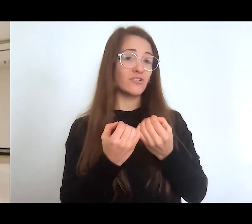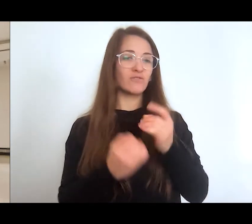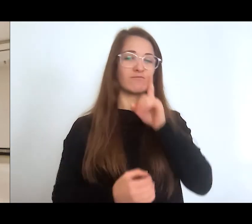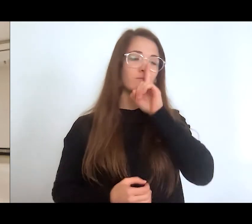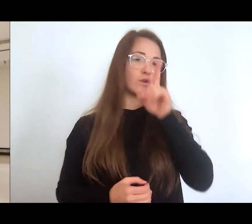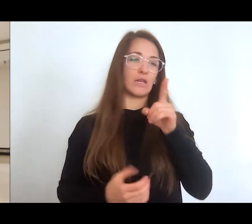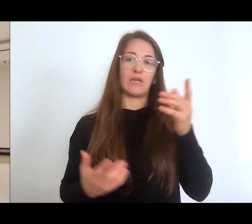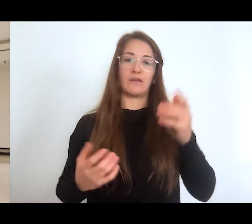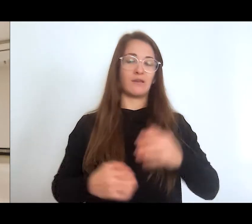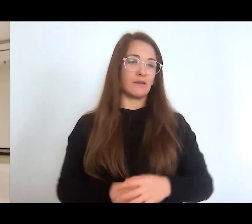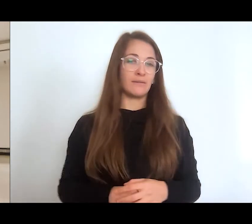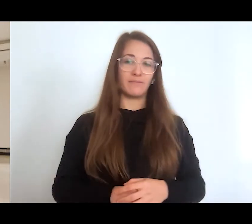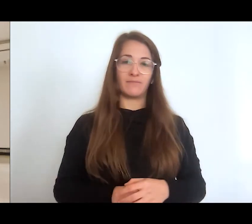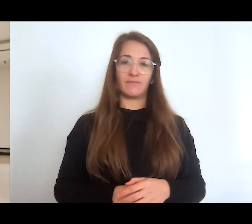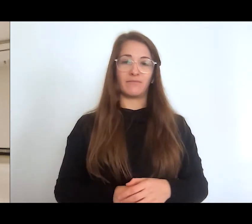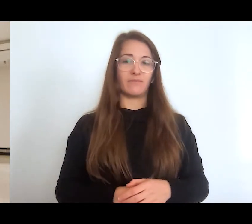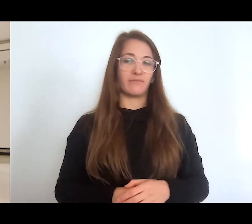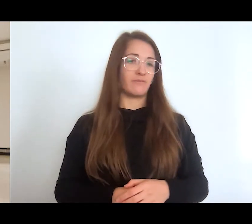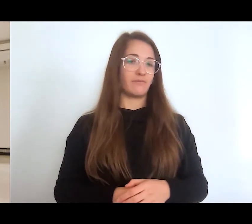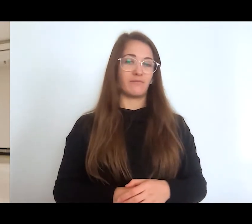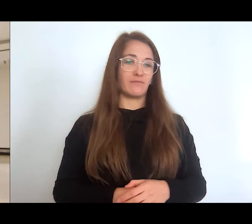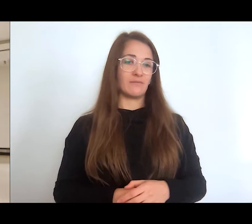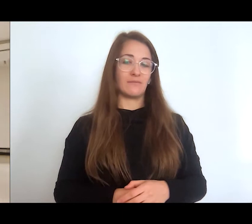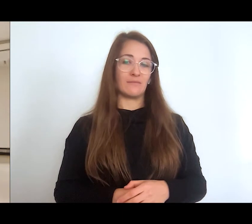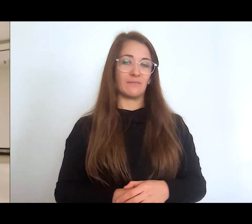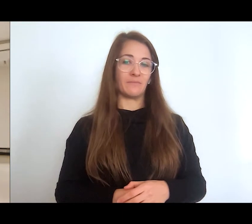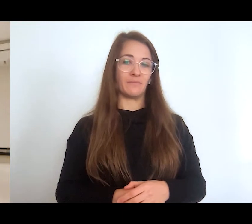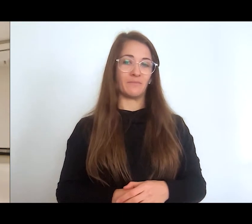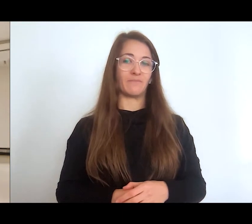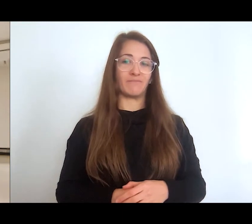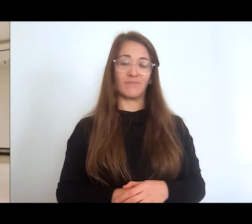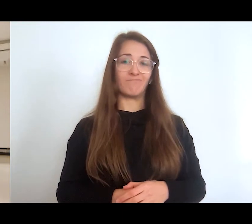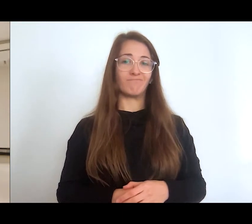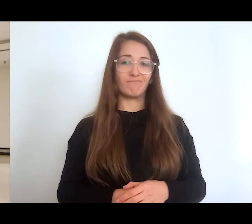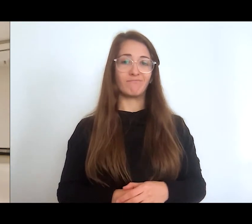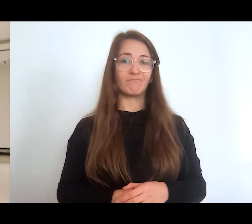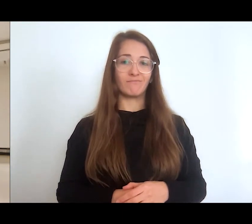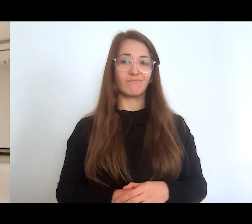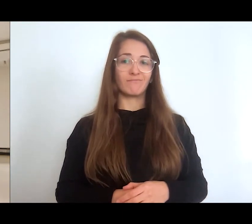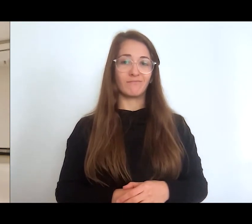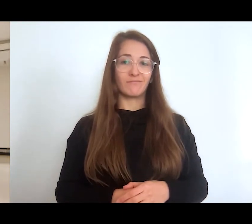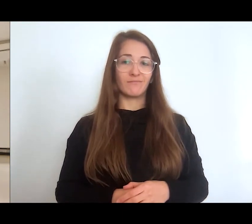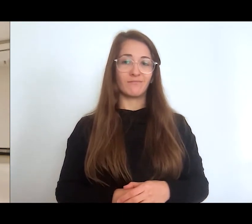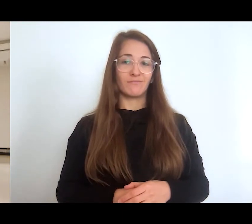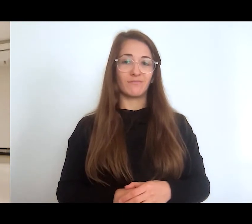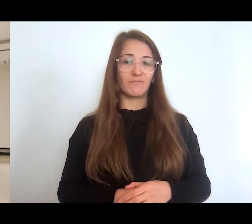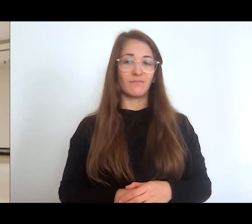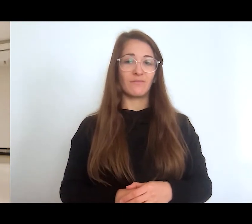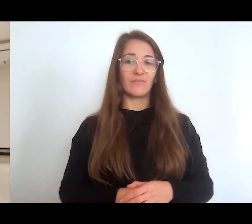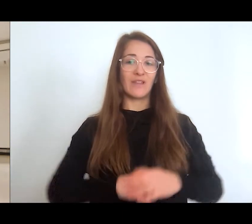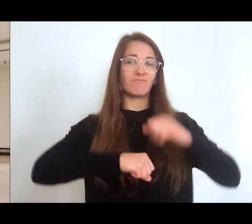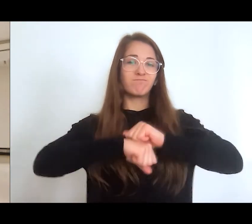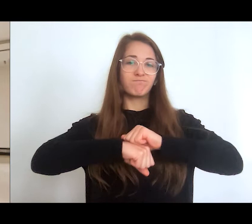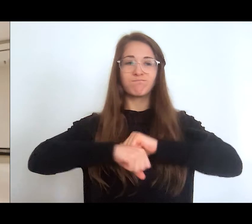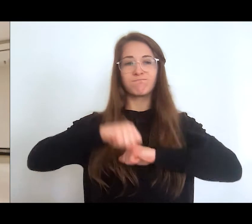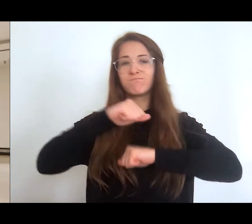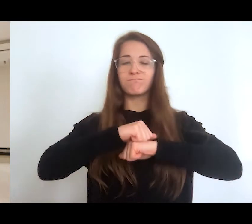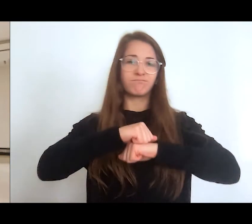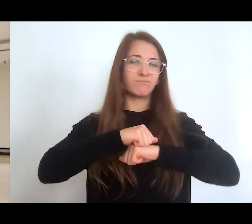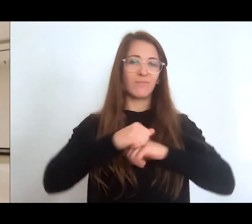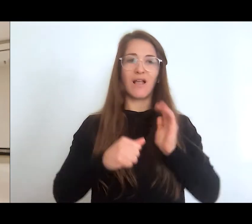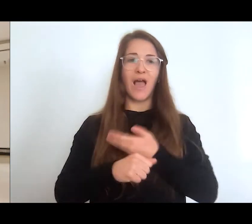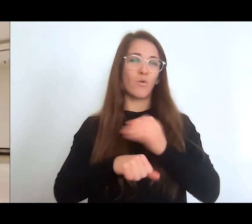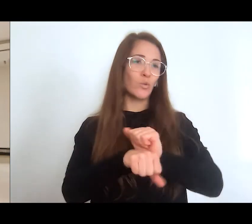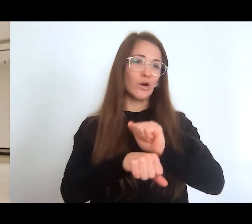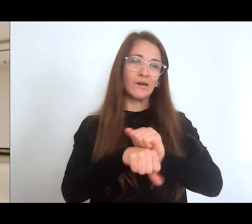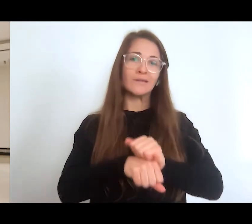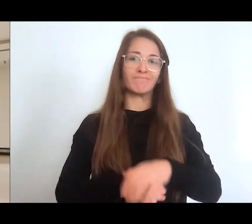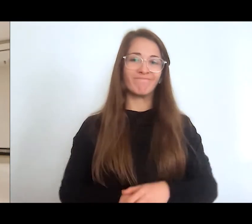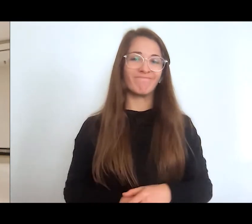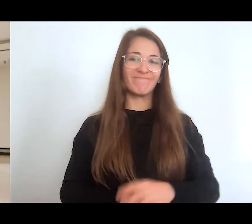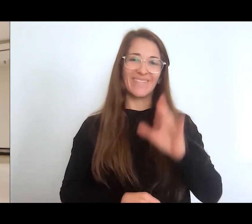WHAT WE DO IS REALLY SUCH T IT